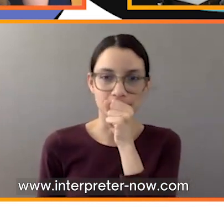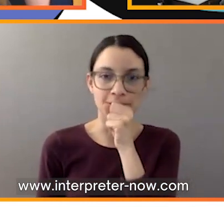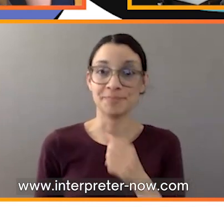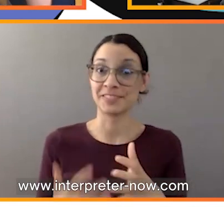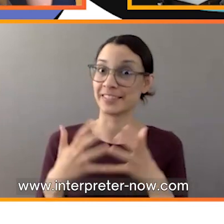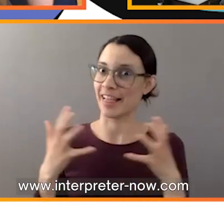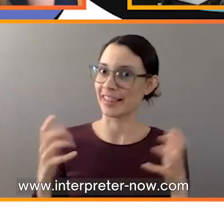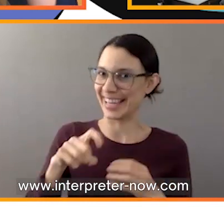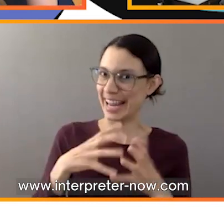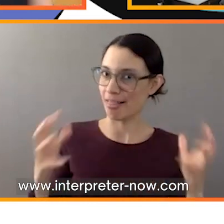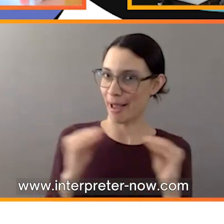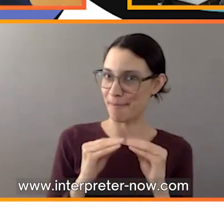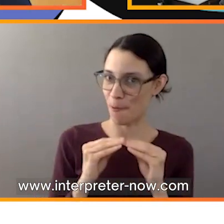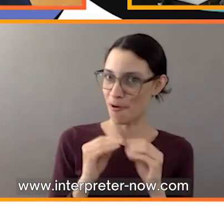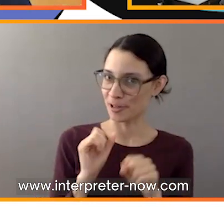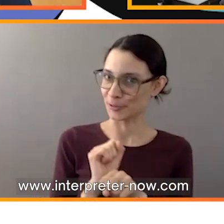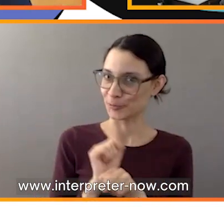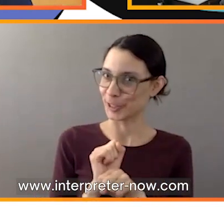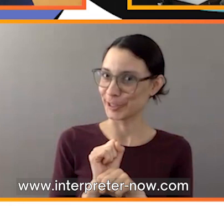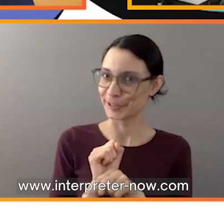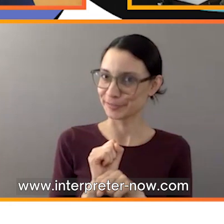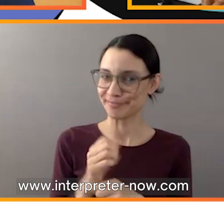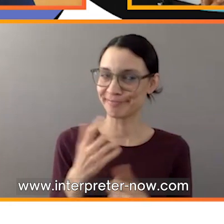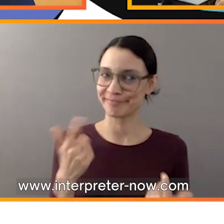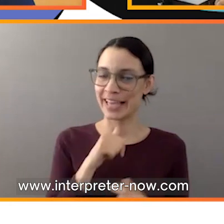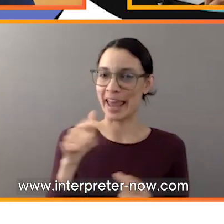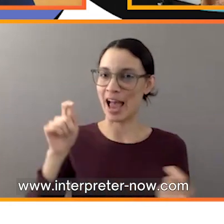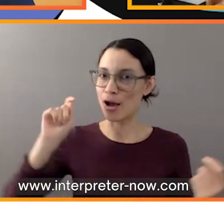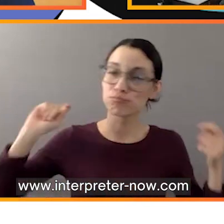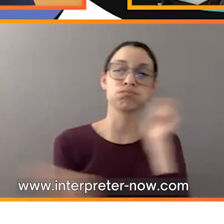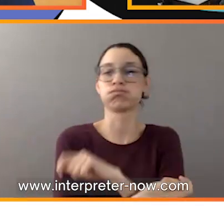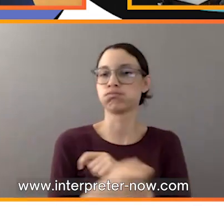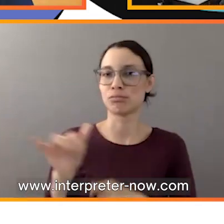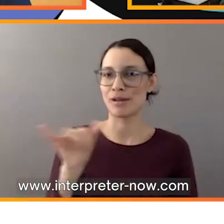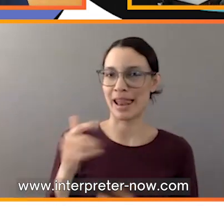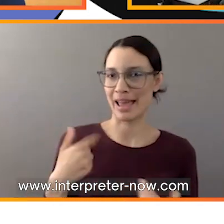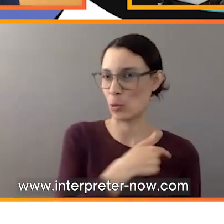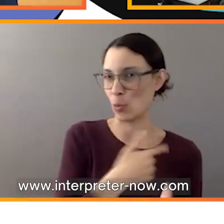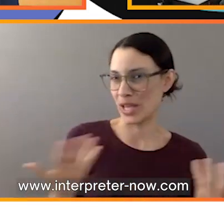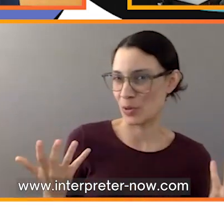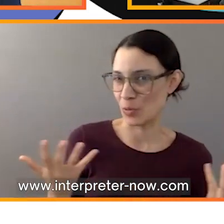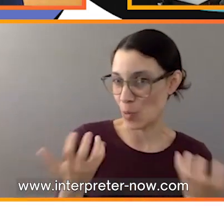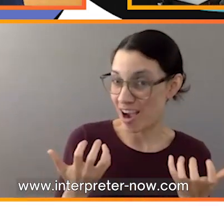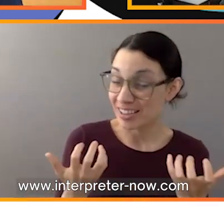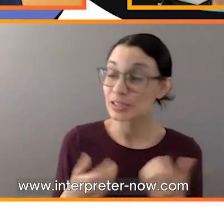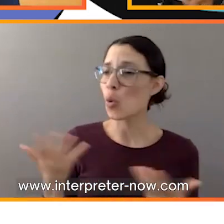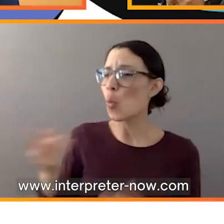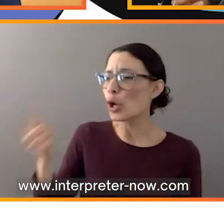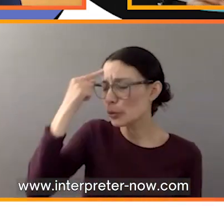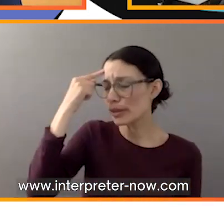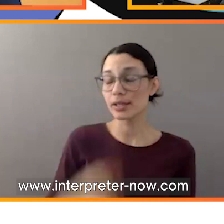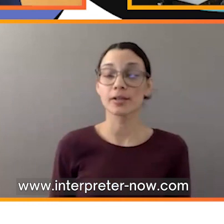we finally got away from being able to name two to five individuals, a Black woman or